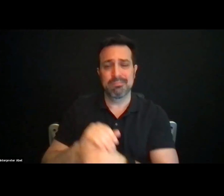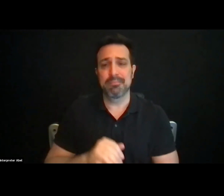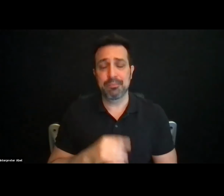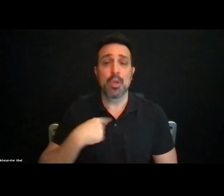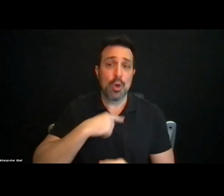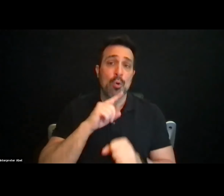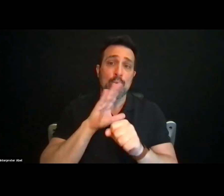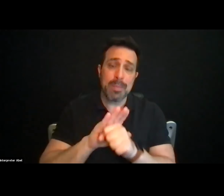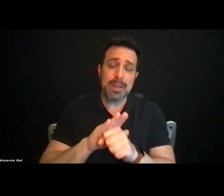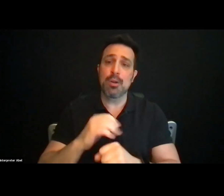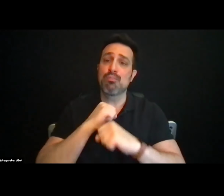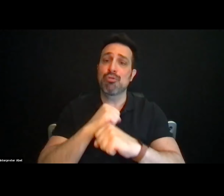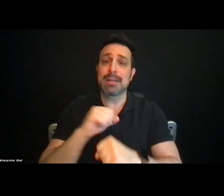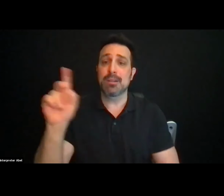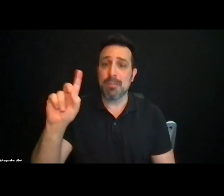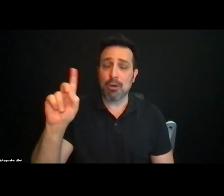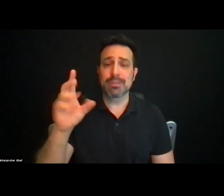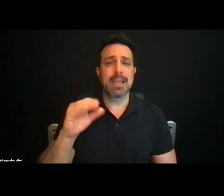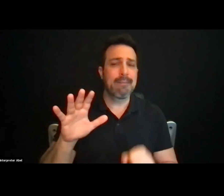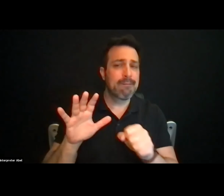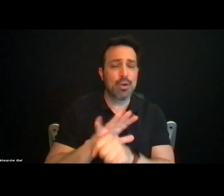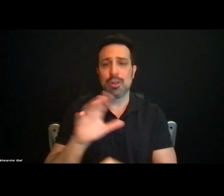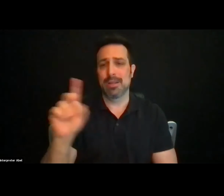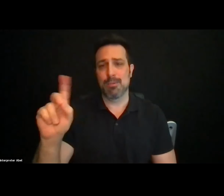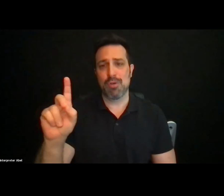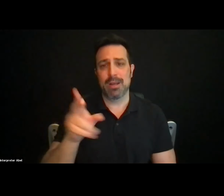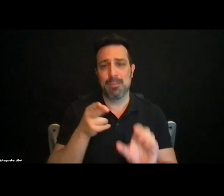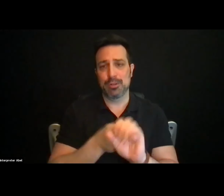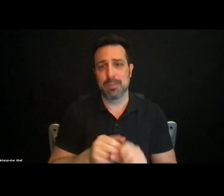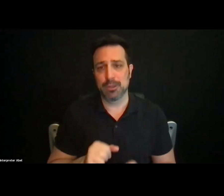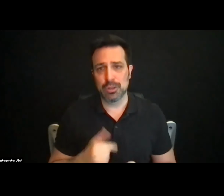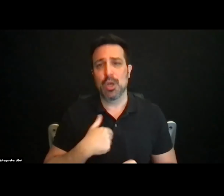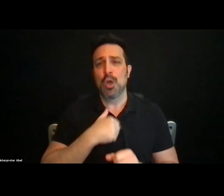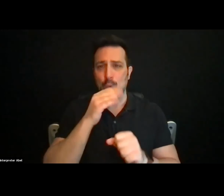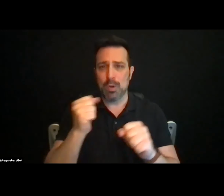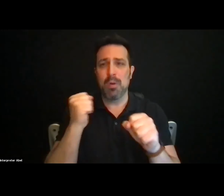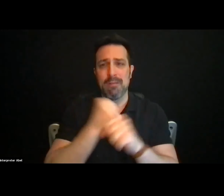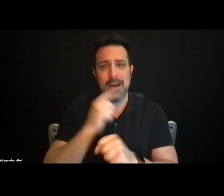practices